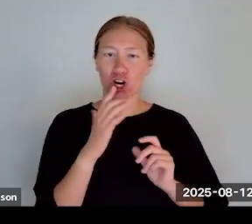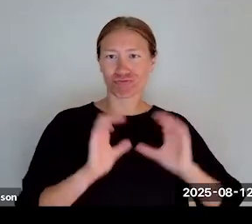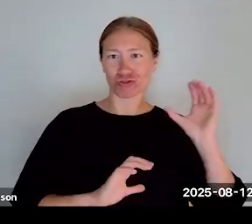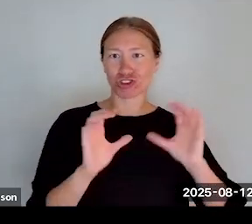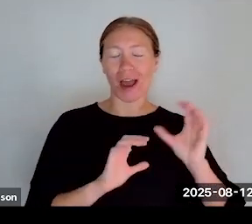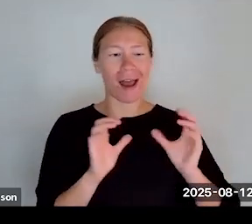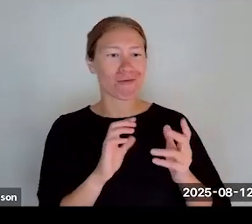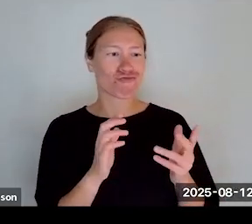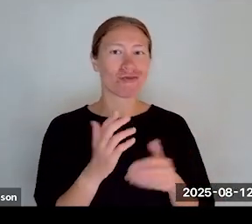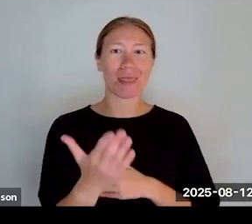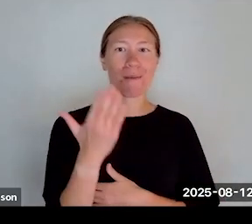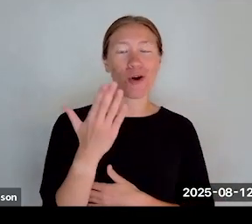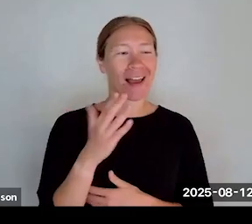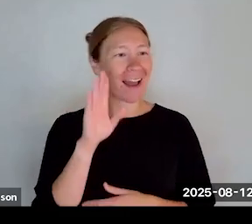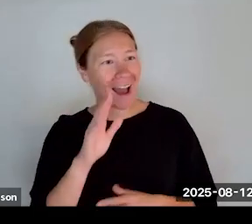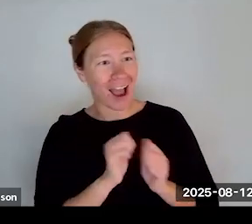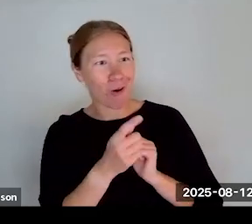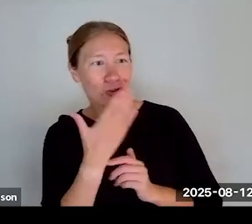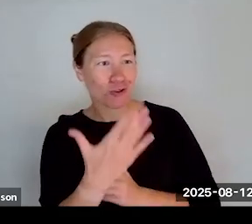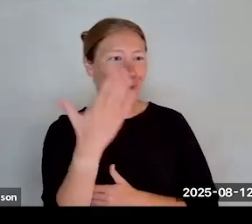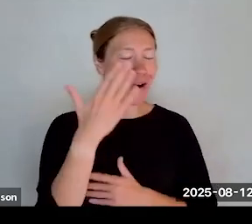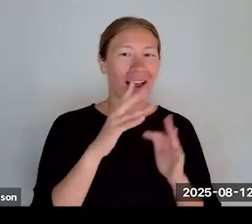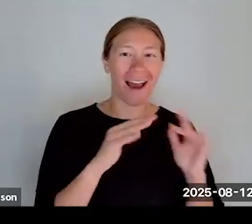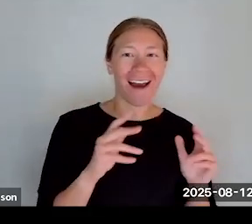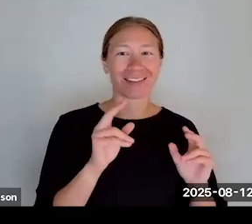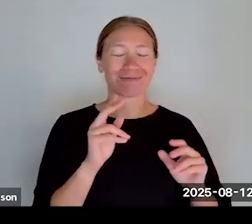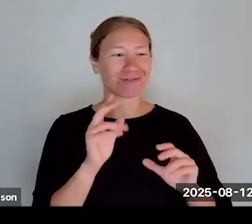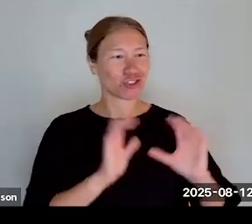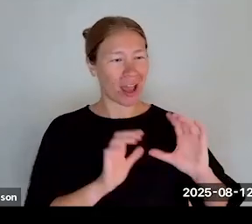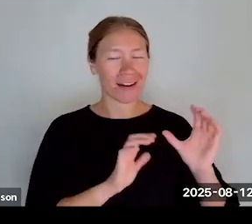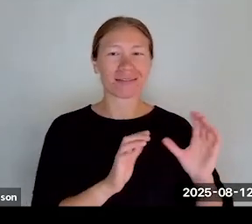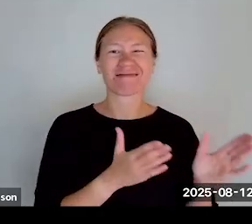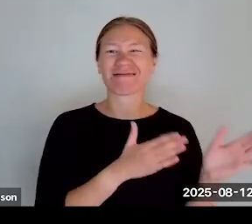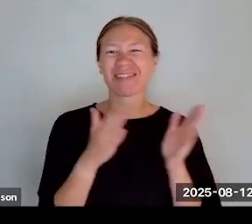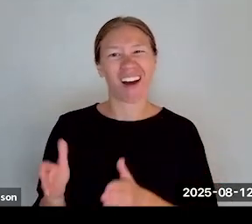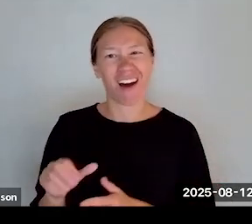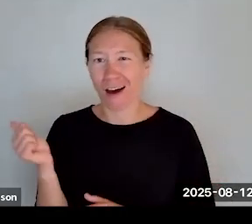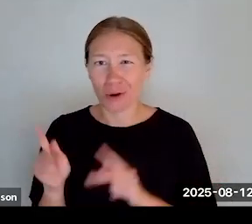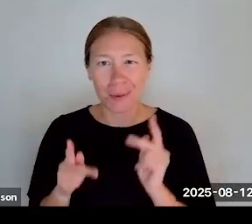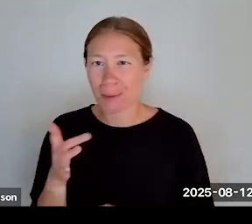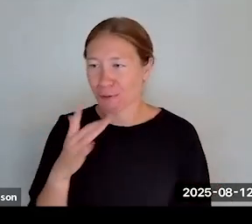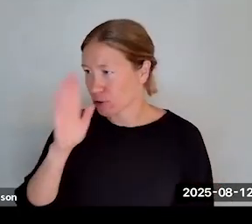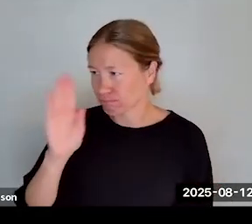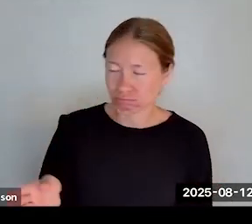hello, how are you, good morning. While others prefer to get straight to the point. Additionally, comfort levels